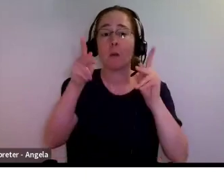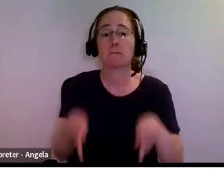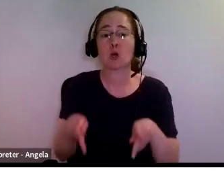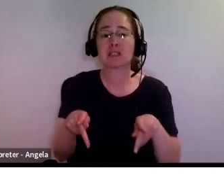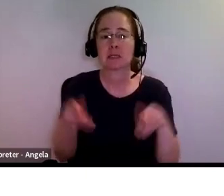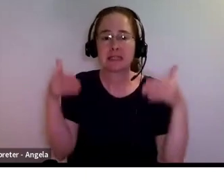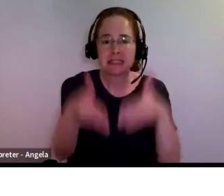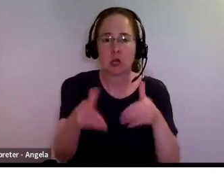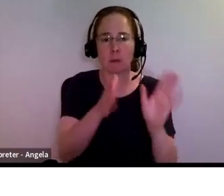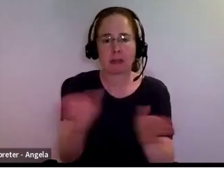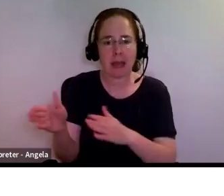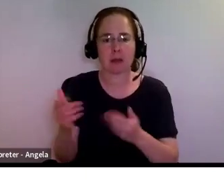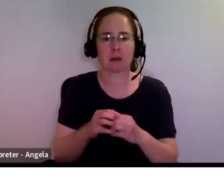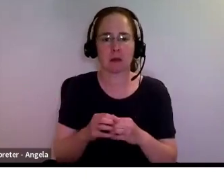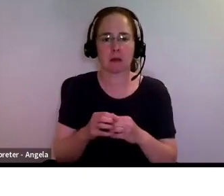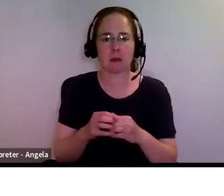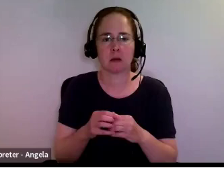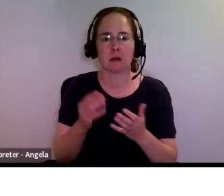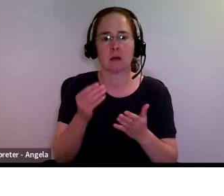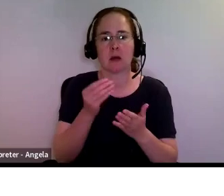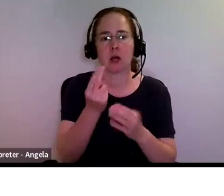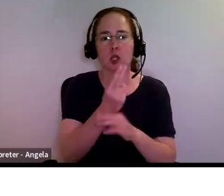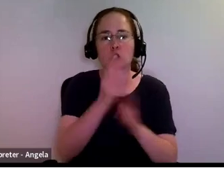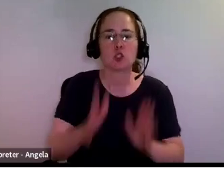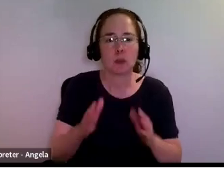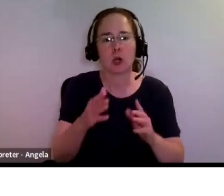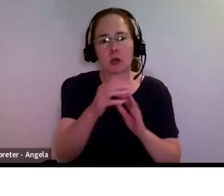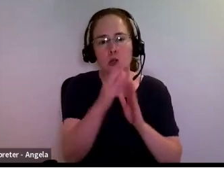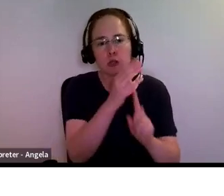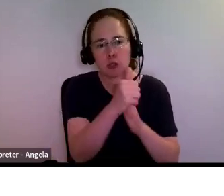consumer direction and self direction. The caregiver crisis,